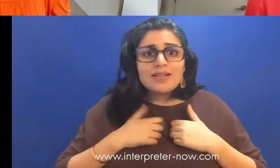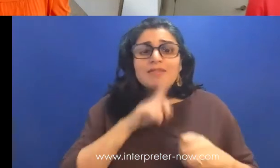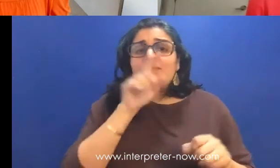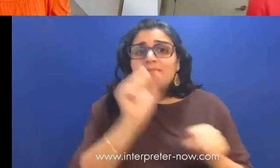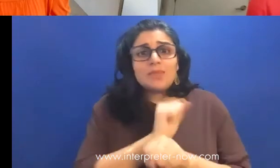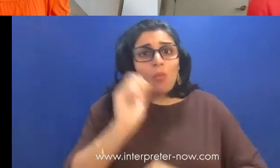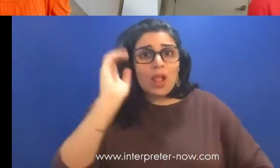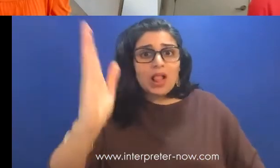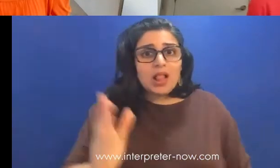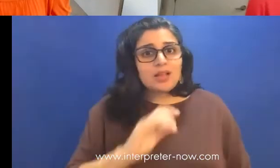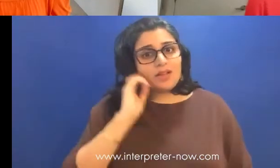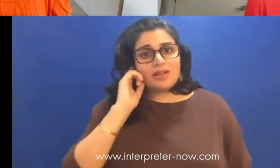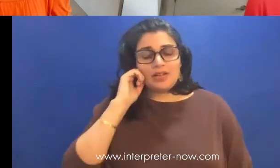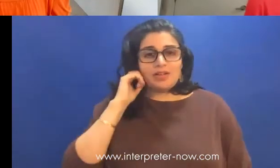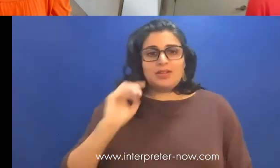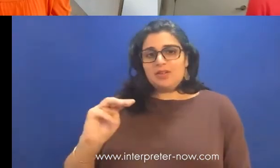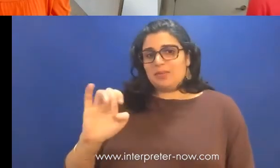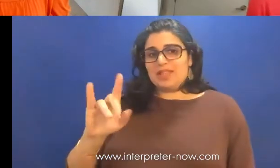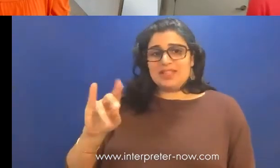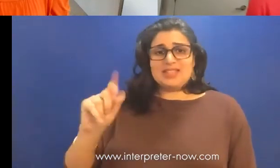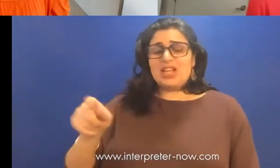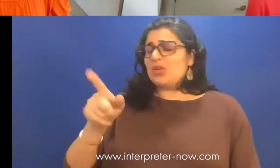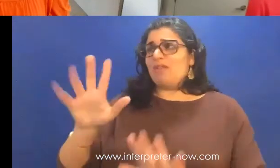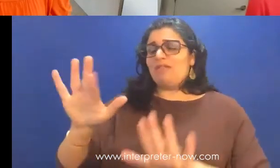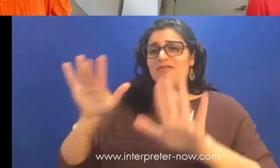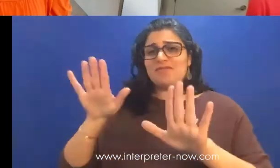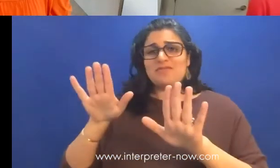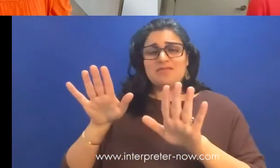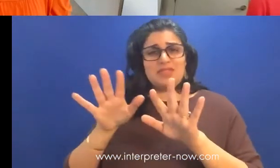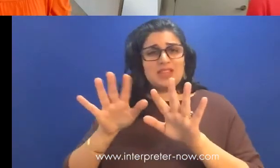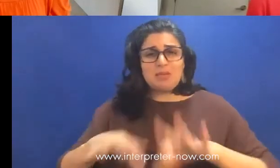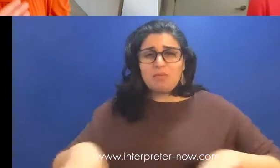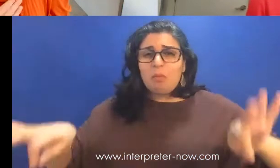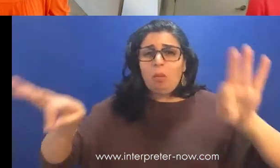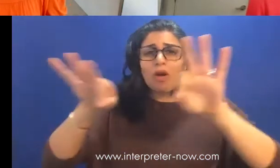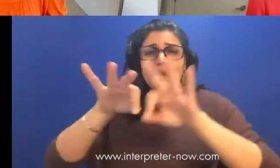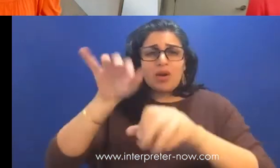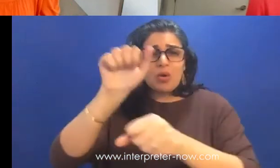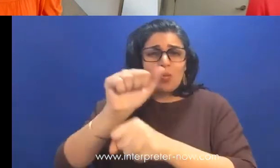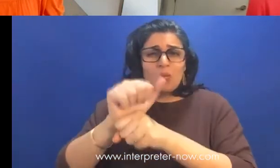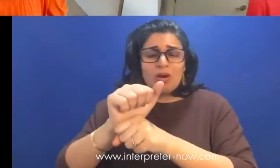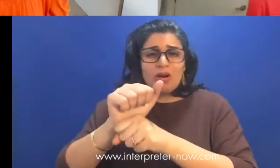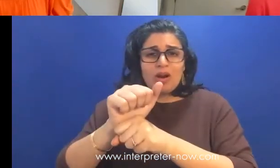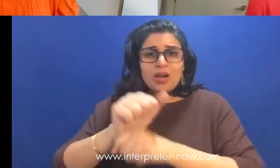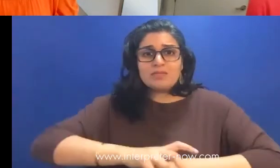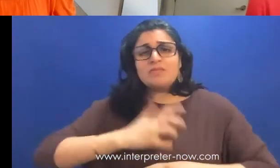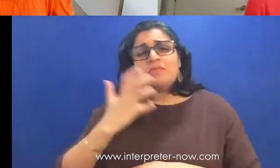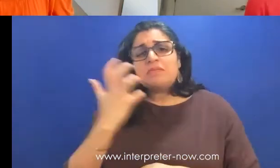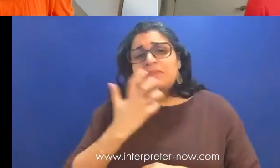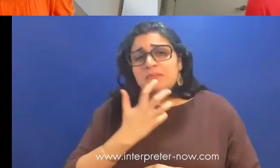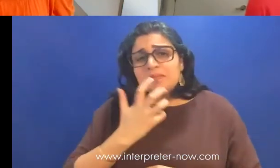And Melinda, your fantastic and very important body of work is extremely pertinent to this,